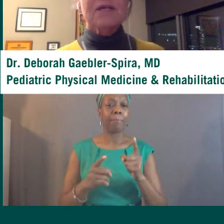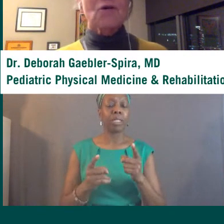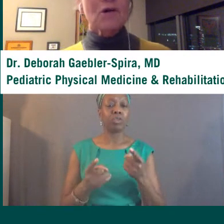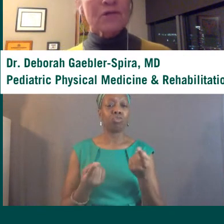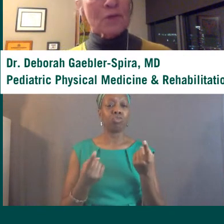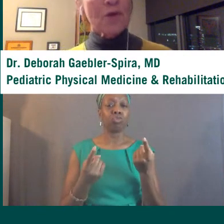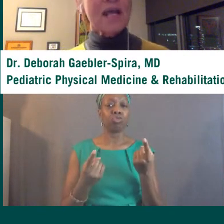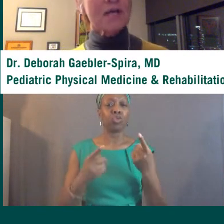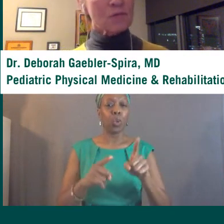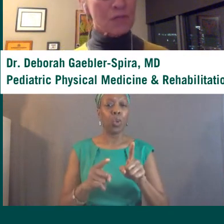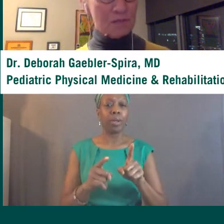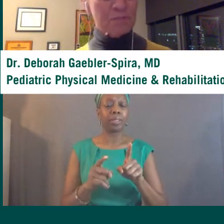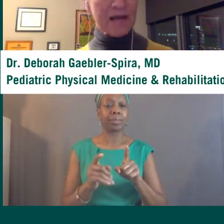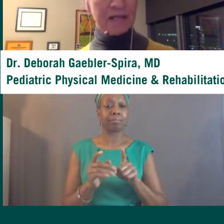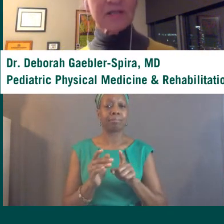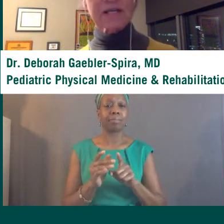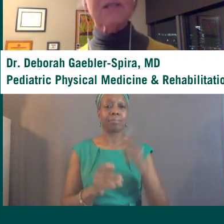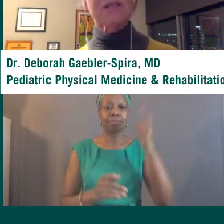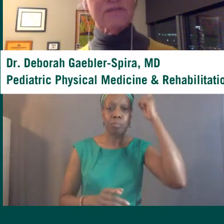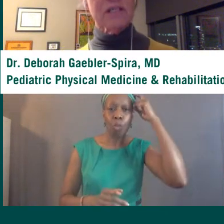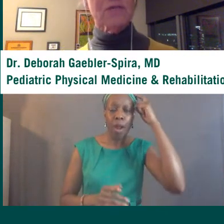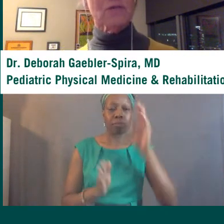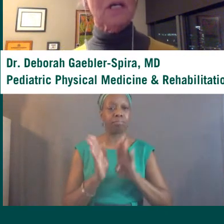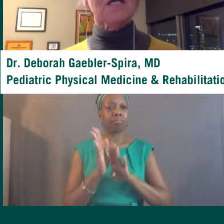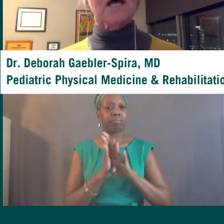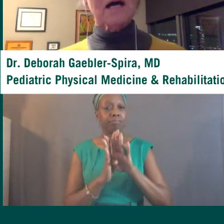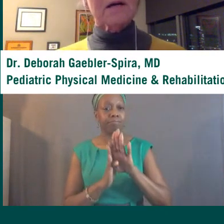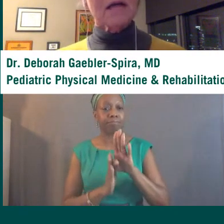It also has to impact activities